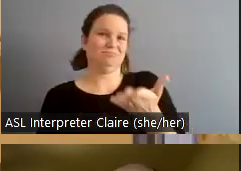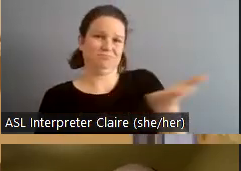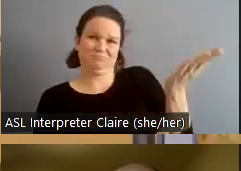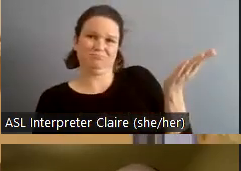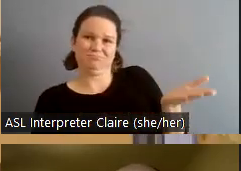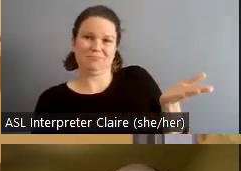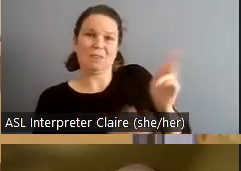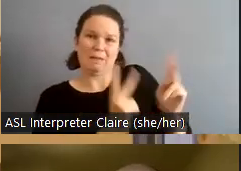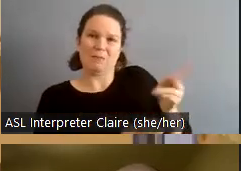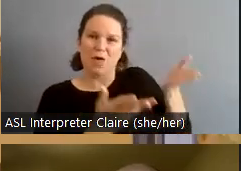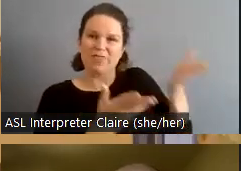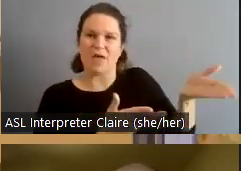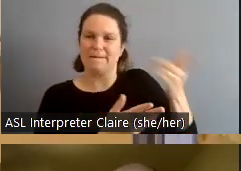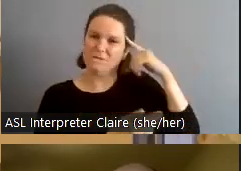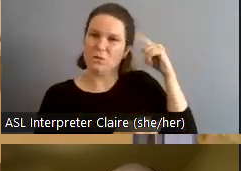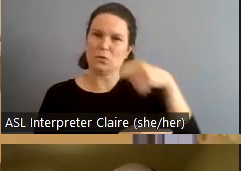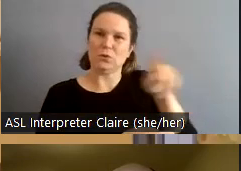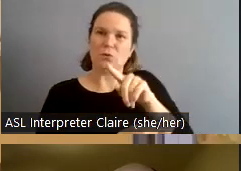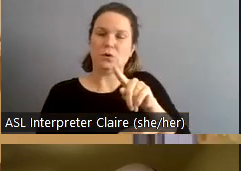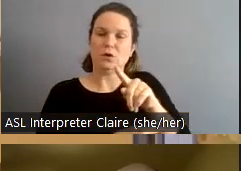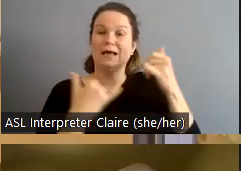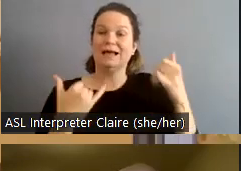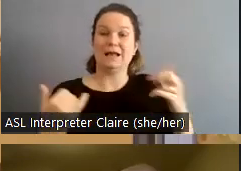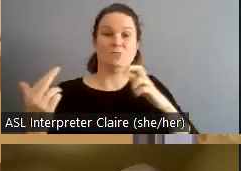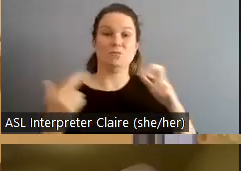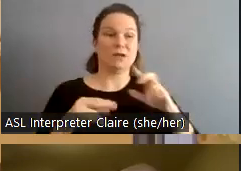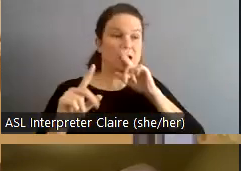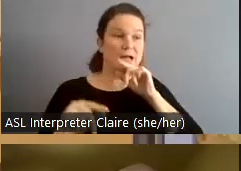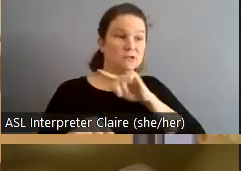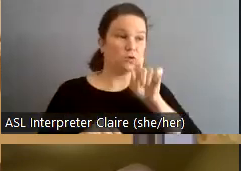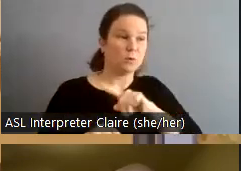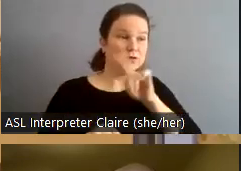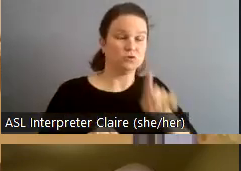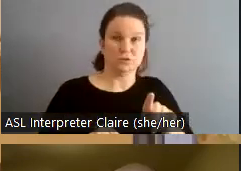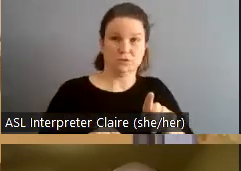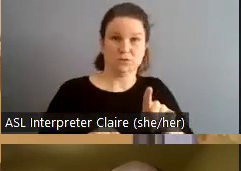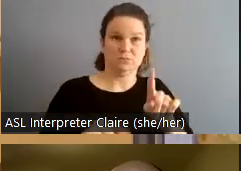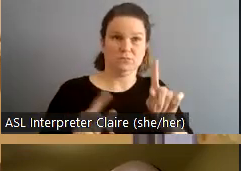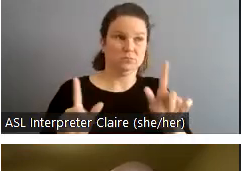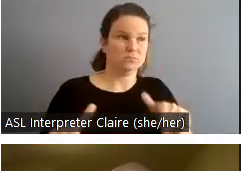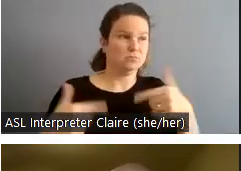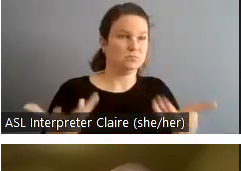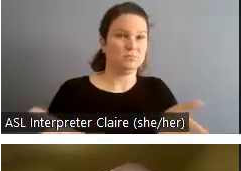folks are there. And with that, I will stand ready to take some questions after